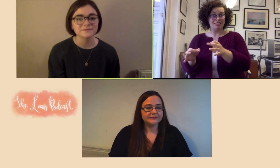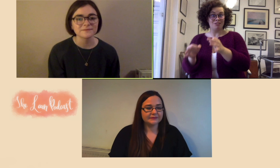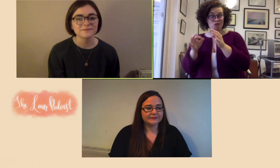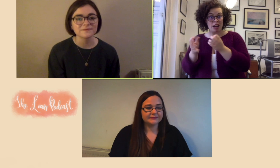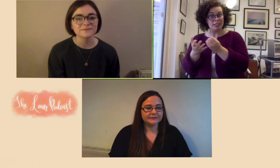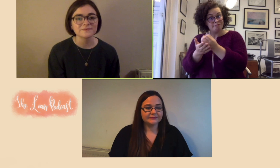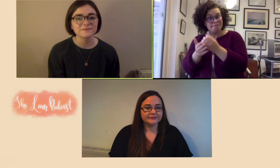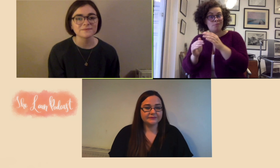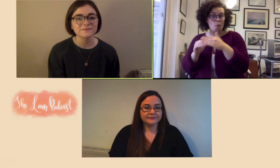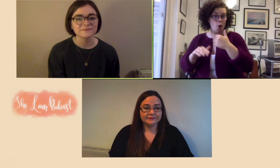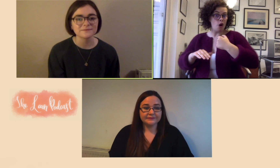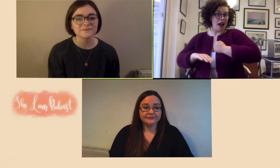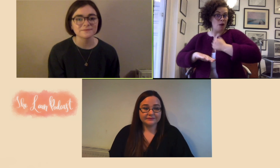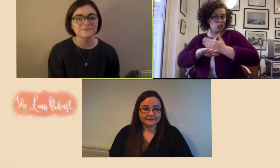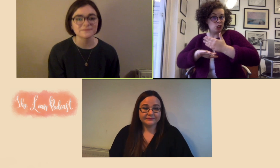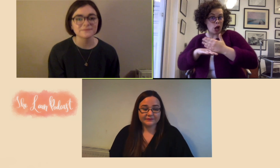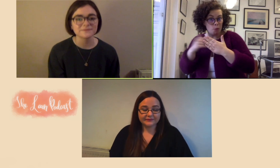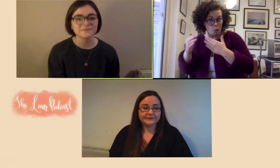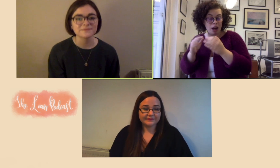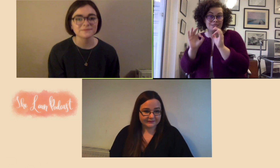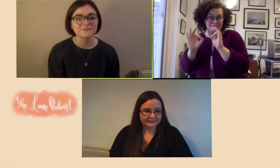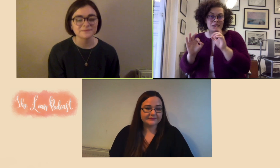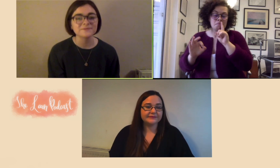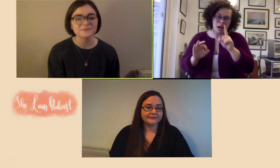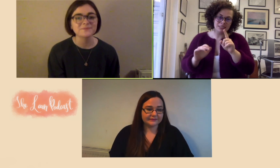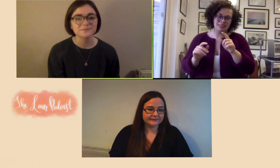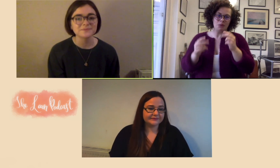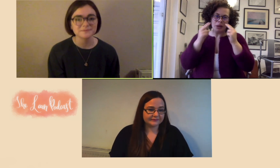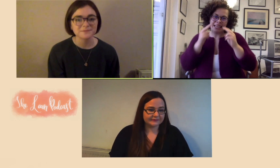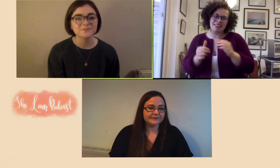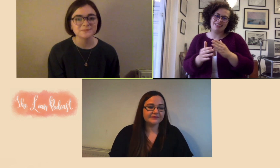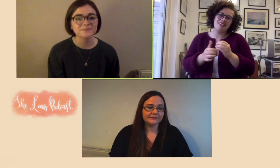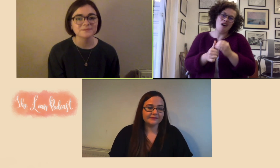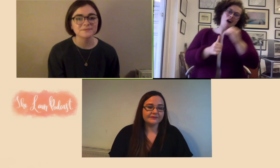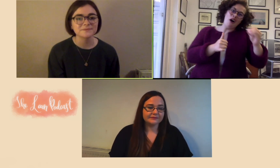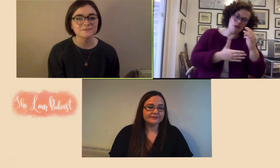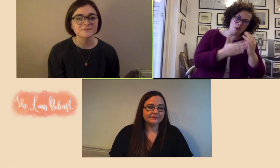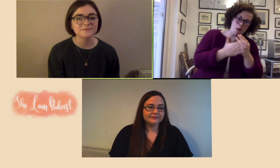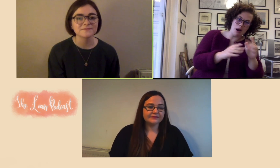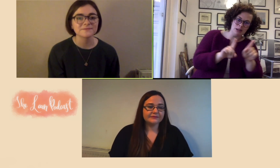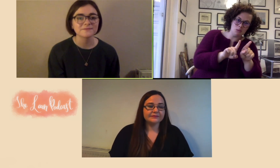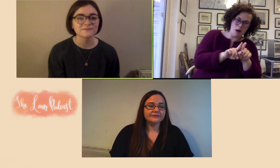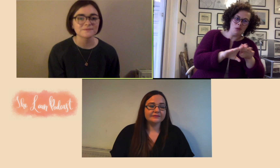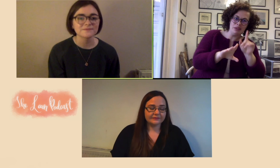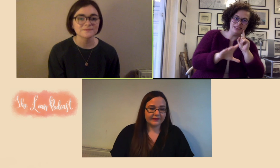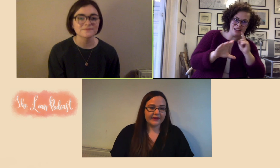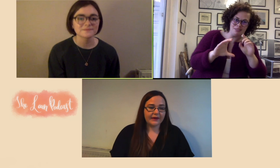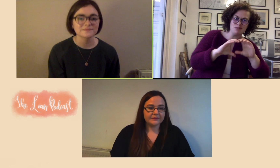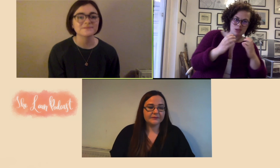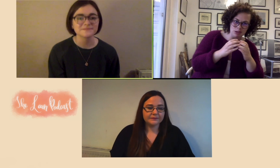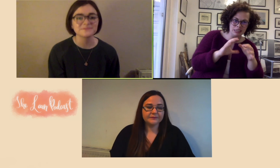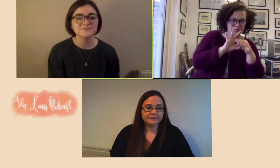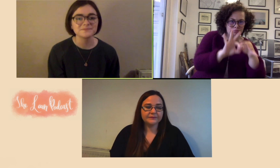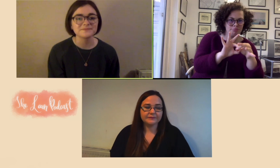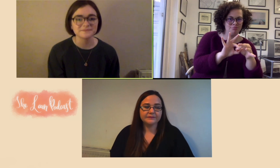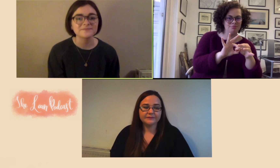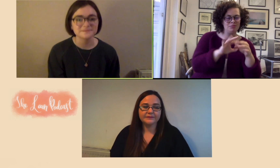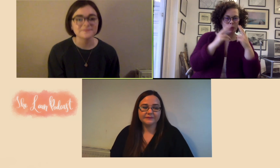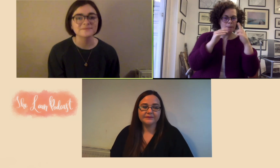but I often find it's a little bit more beneficial for the hearing community. Cause we get the opportunity to explain what our role is. What our job is.